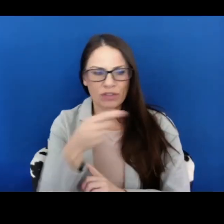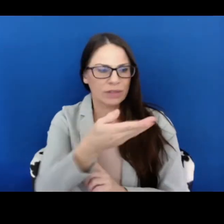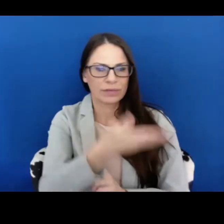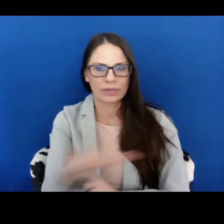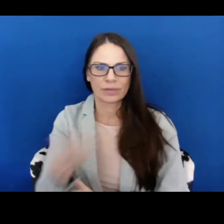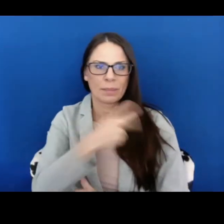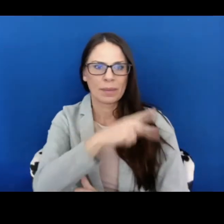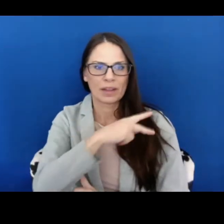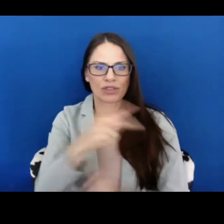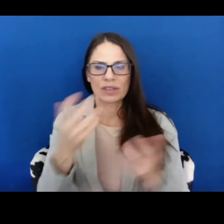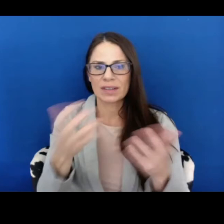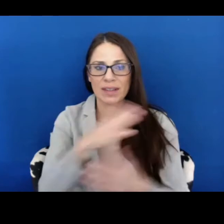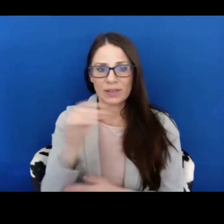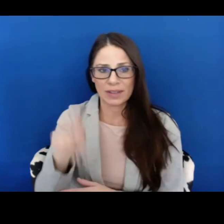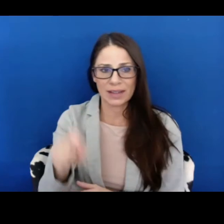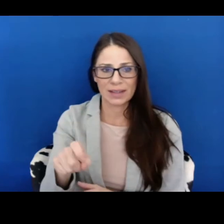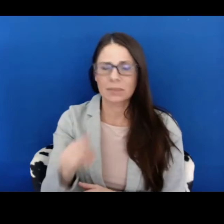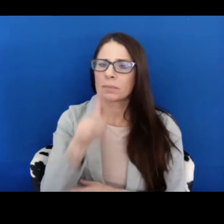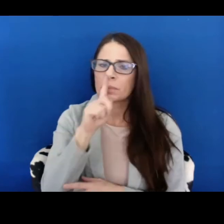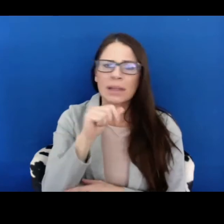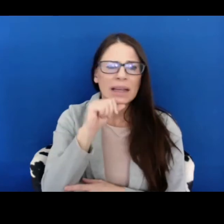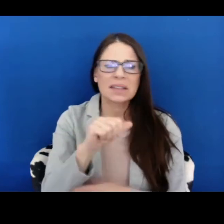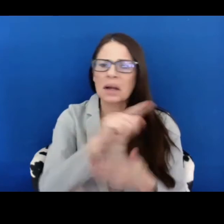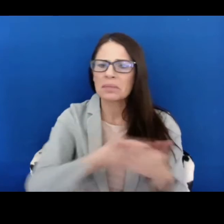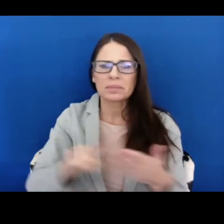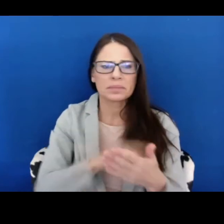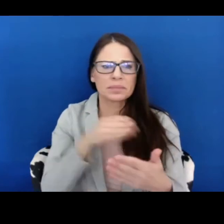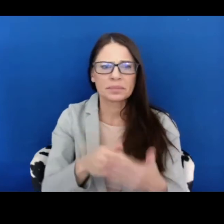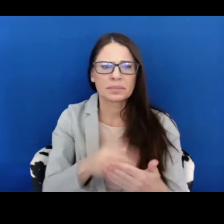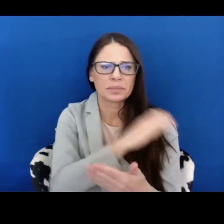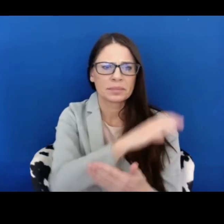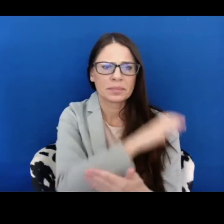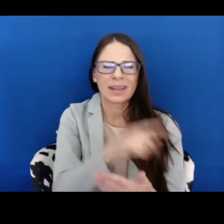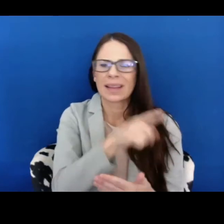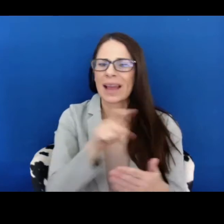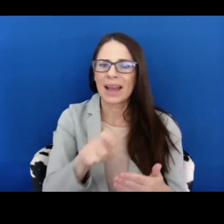15:15:49 This is not a mark against clinicians who must contend with resource limitations,